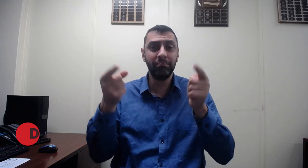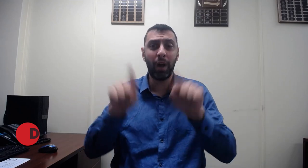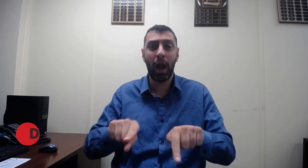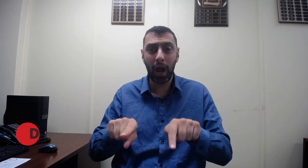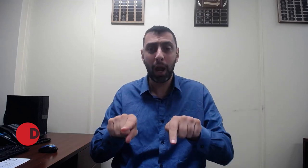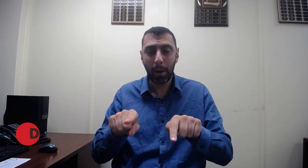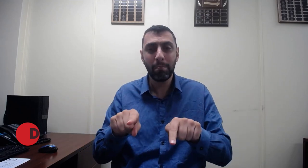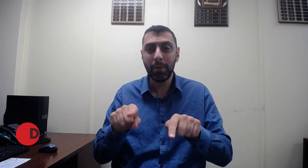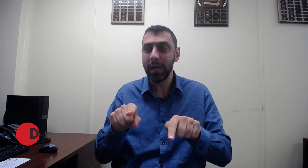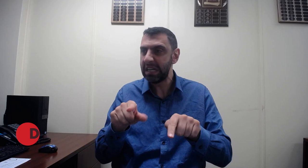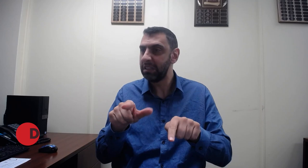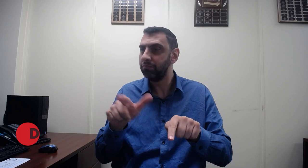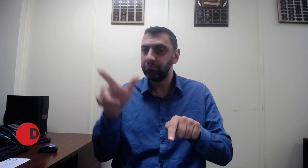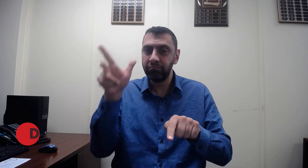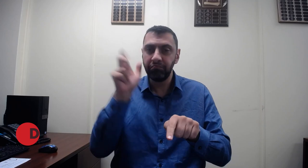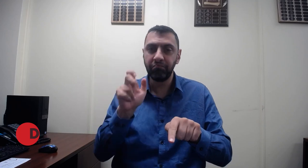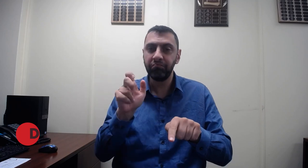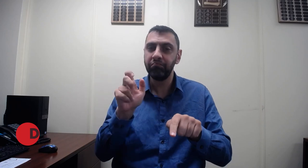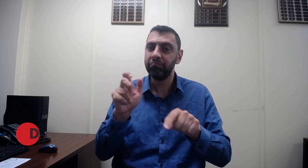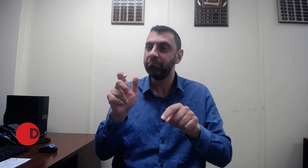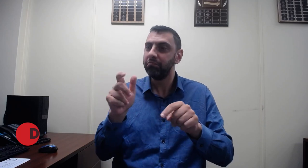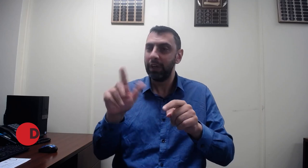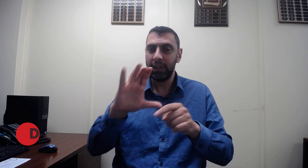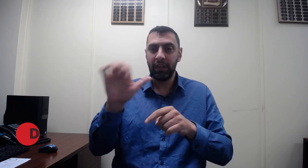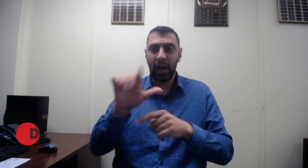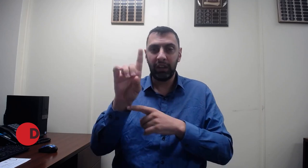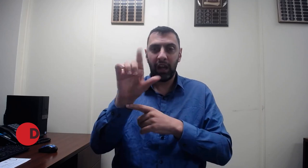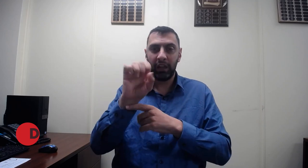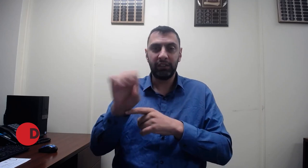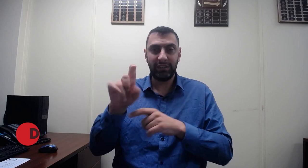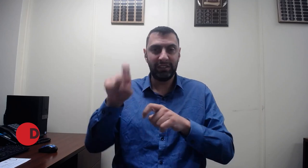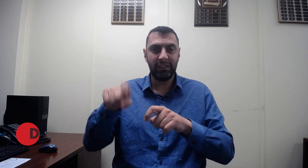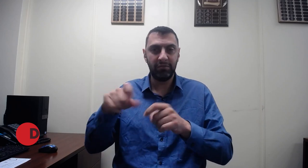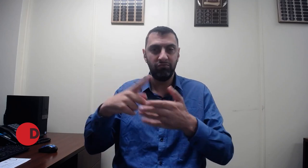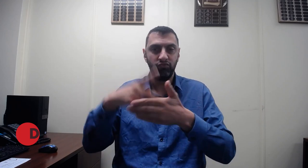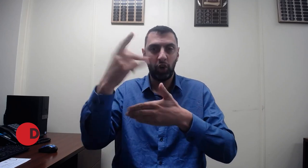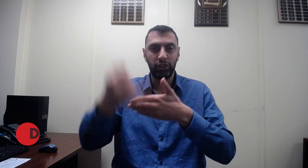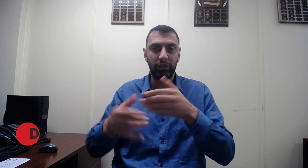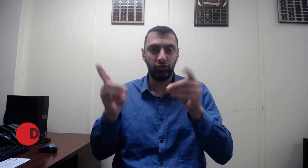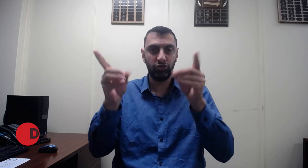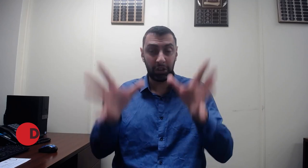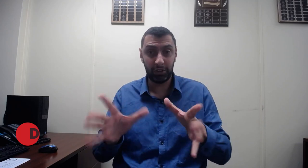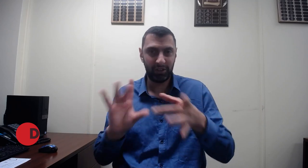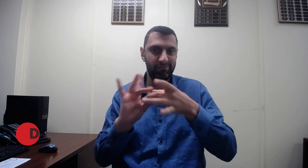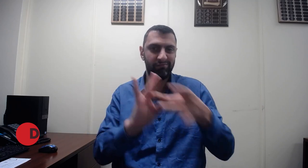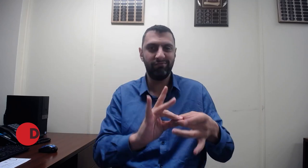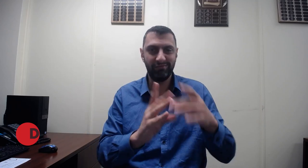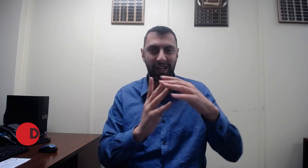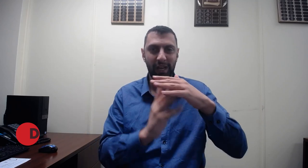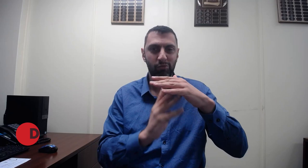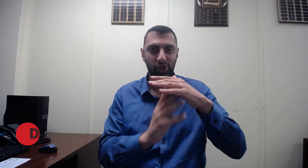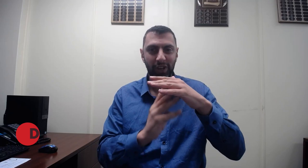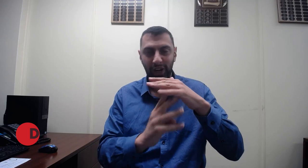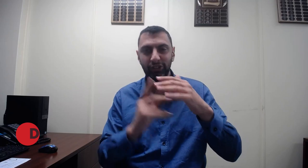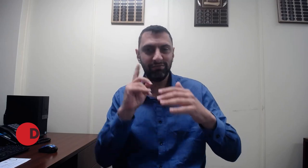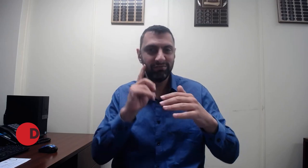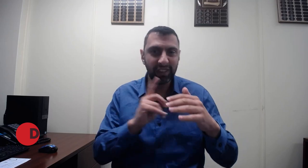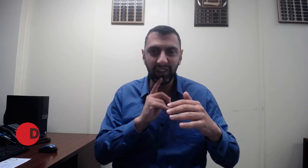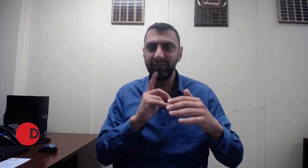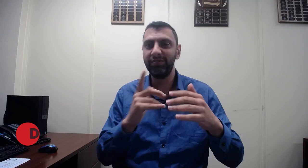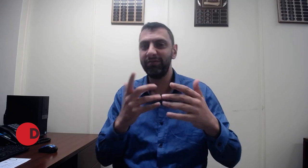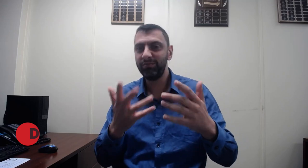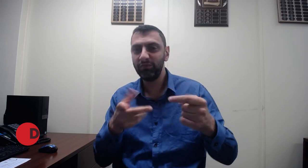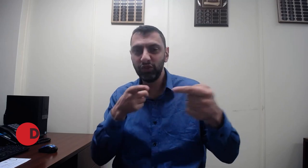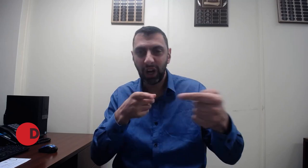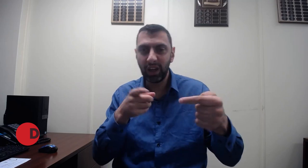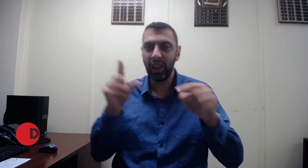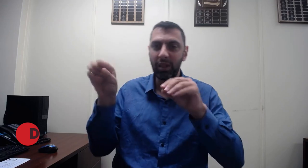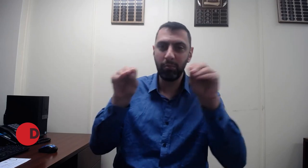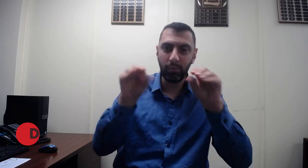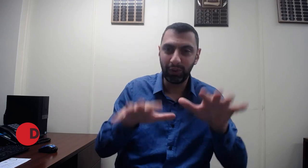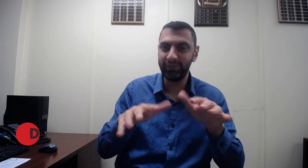CAD-ASC was seeking a project director for its immigration for Deaf on their